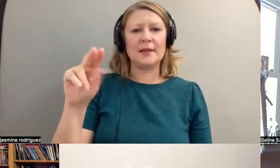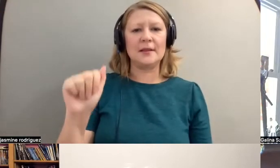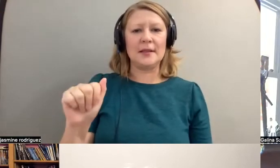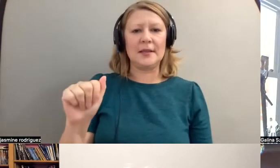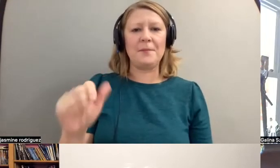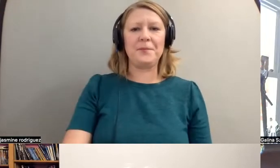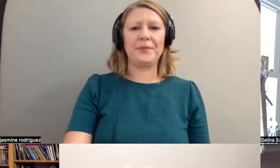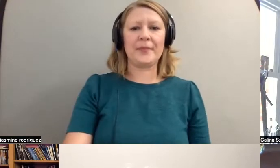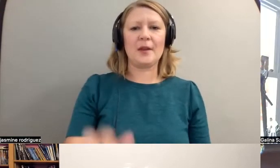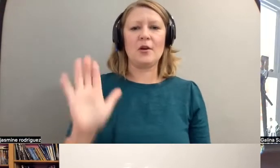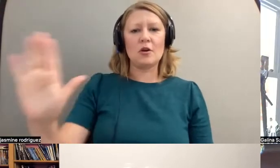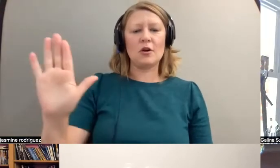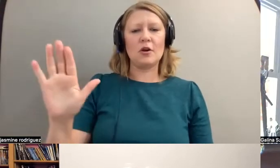it was part of the former Soviet Union.